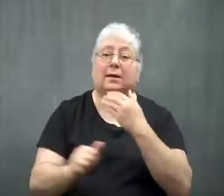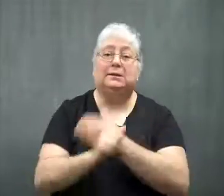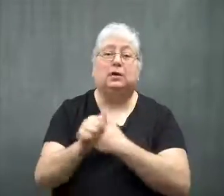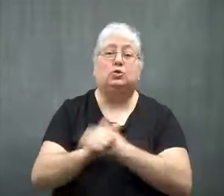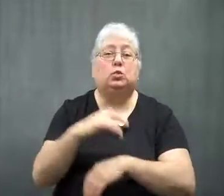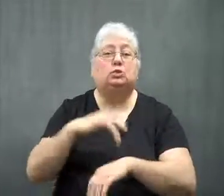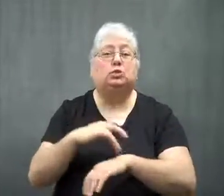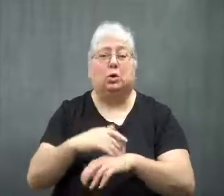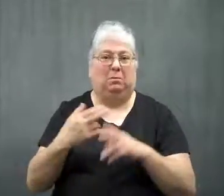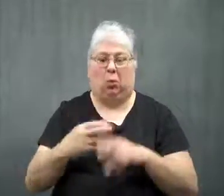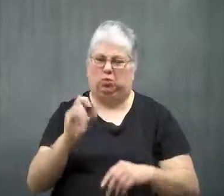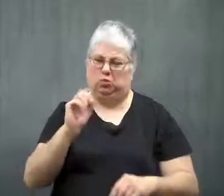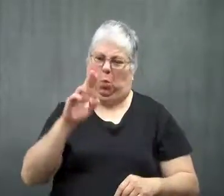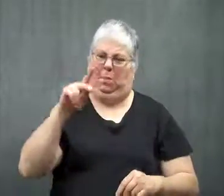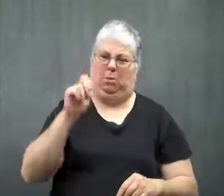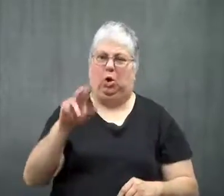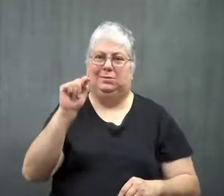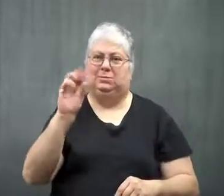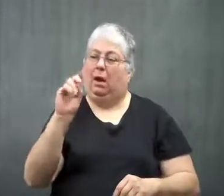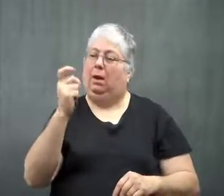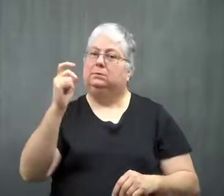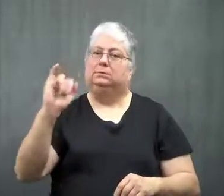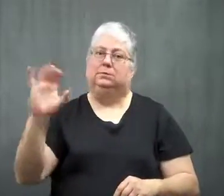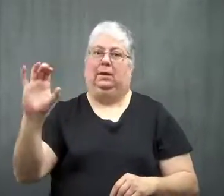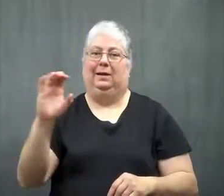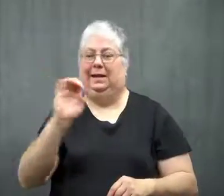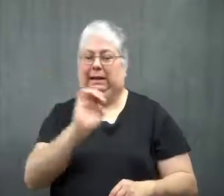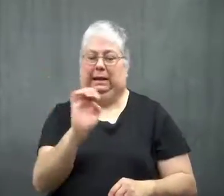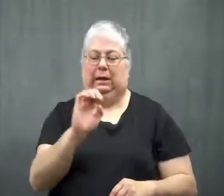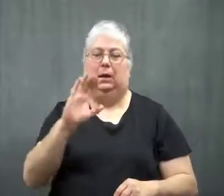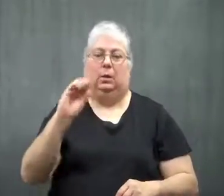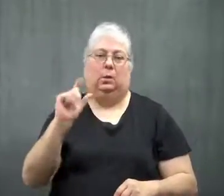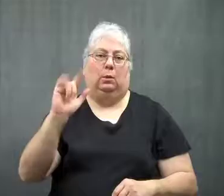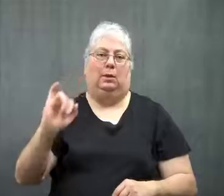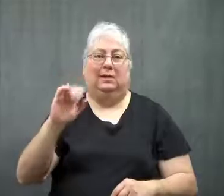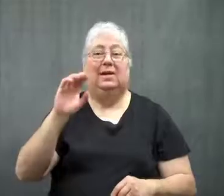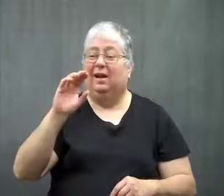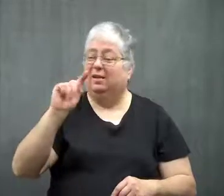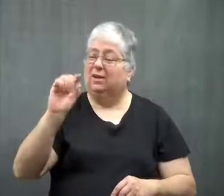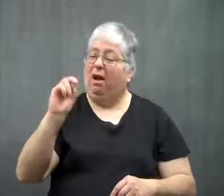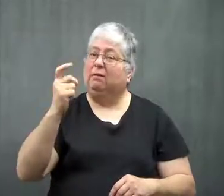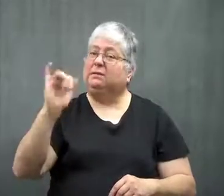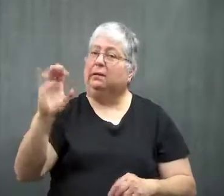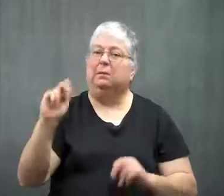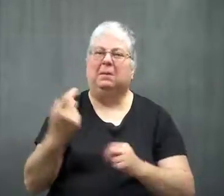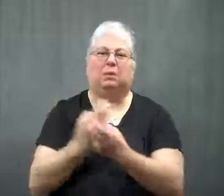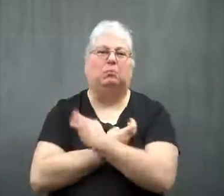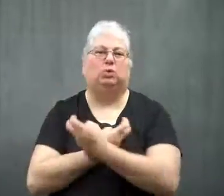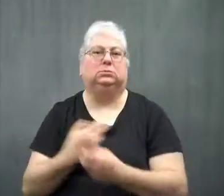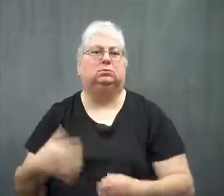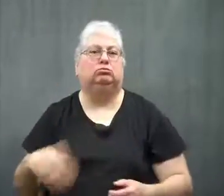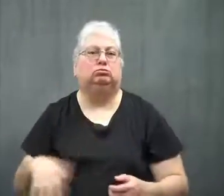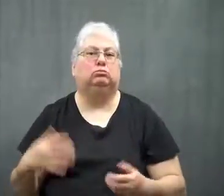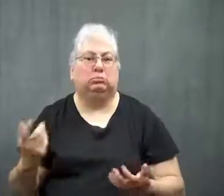The cause is a dangerous germ, a super toxic E-coli germ. Toxic means it's poisonous.